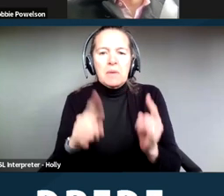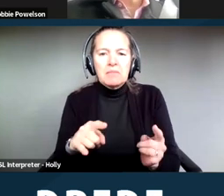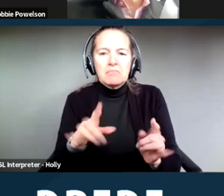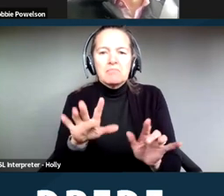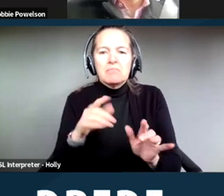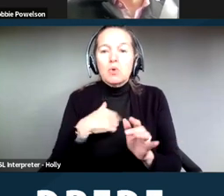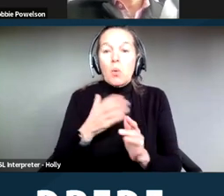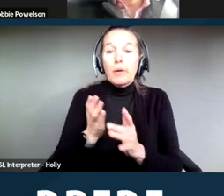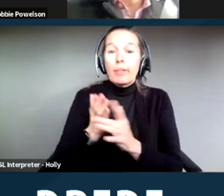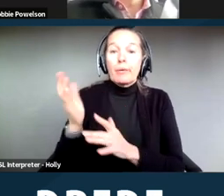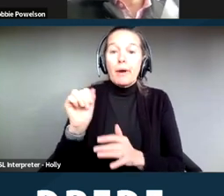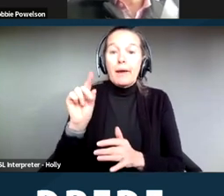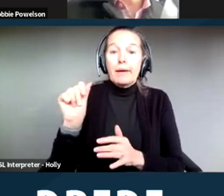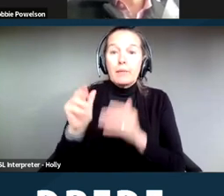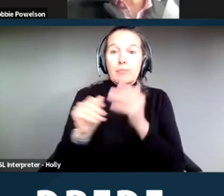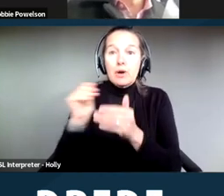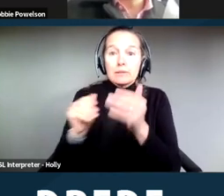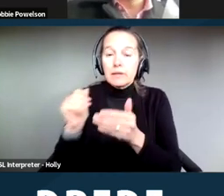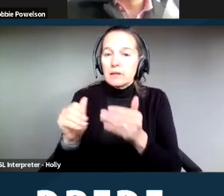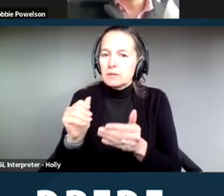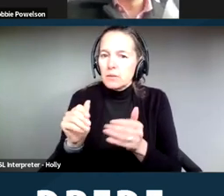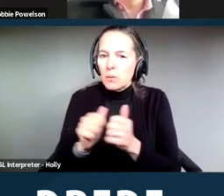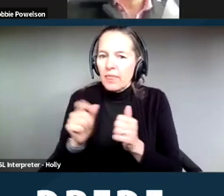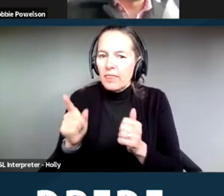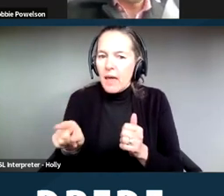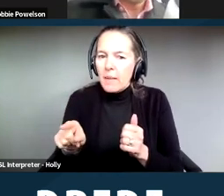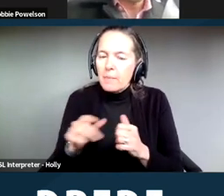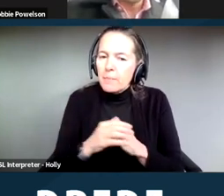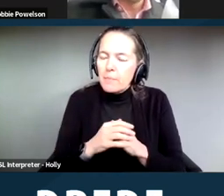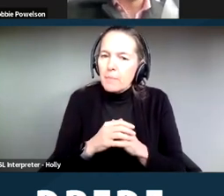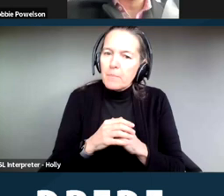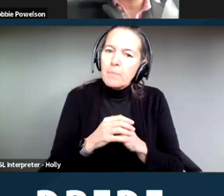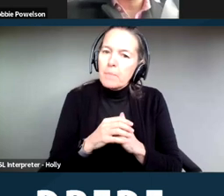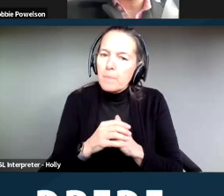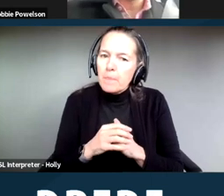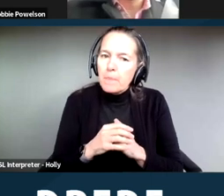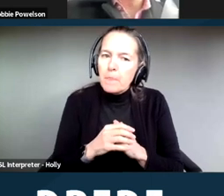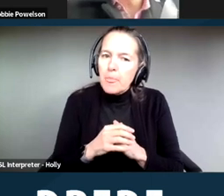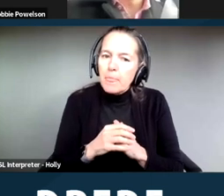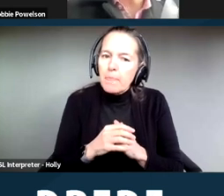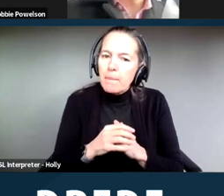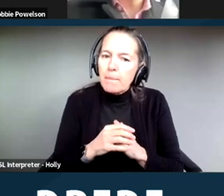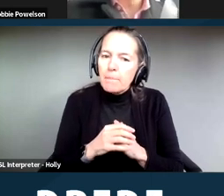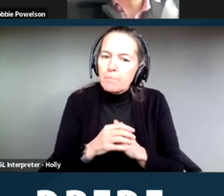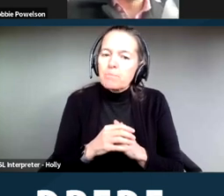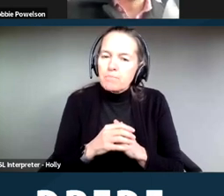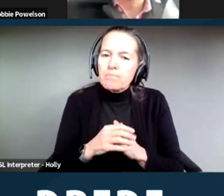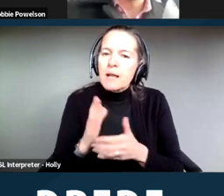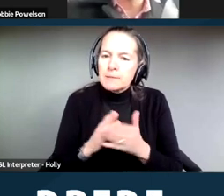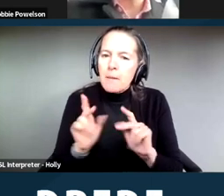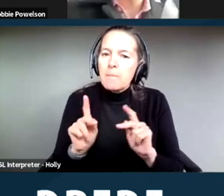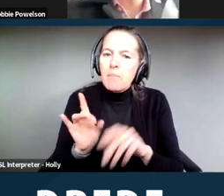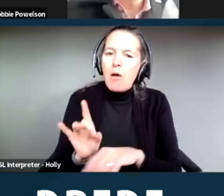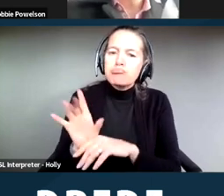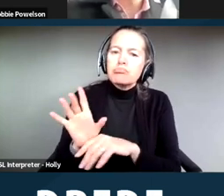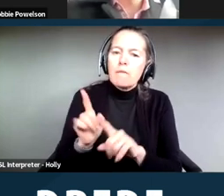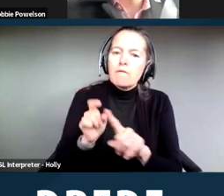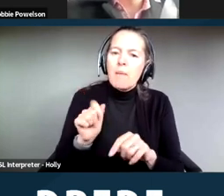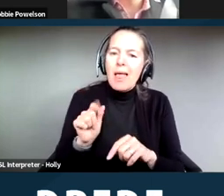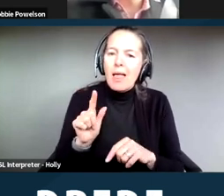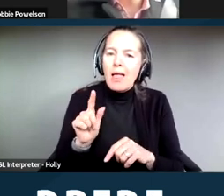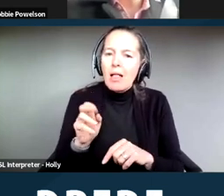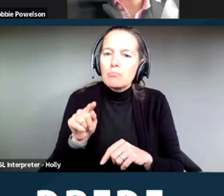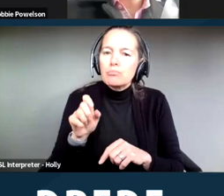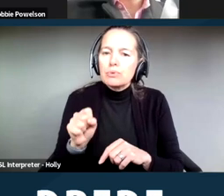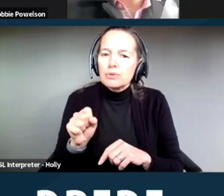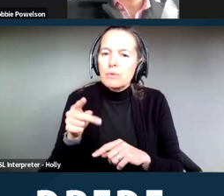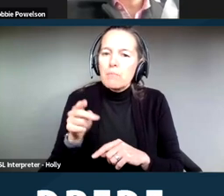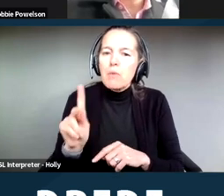process for that. It took us about ‑‑ people were evicted from Albert's Park last year,